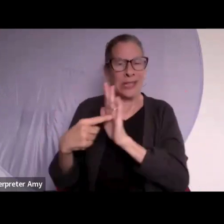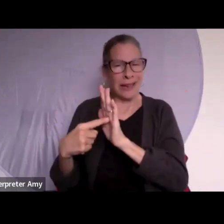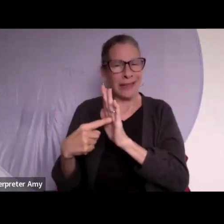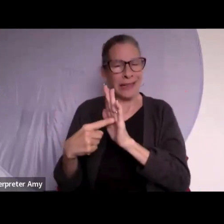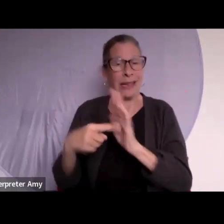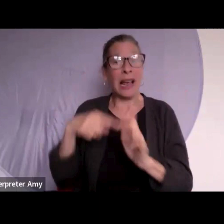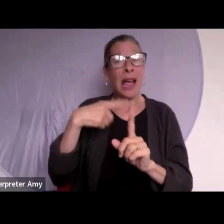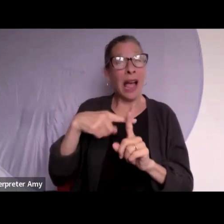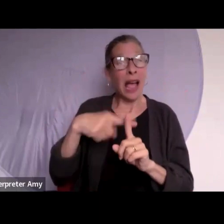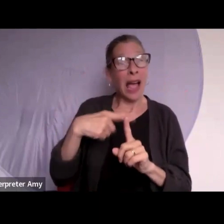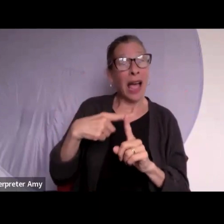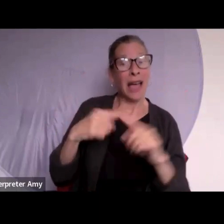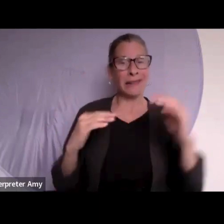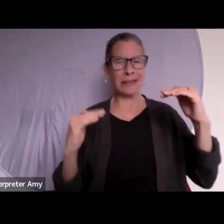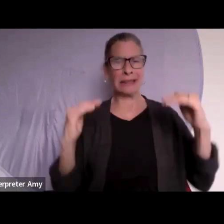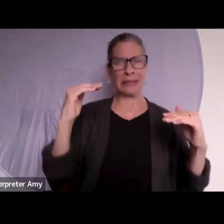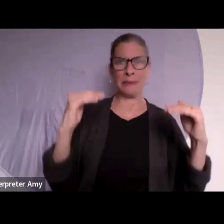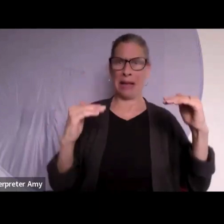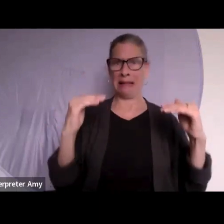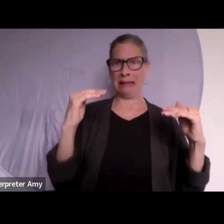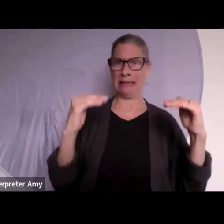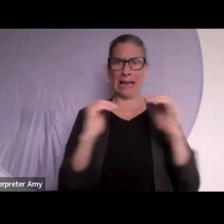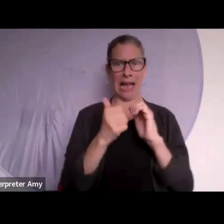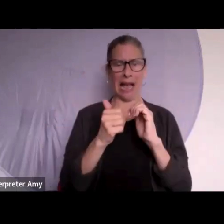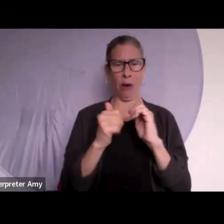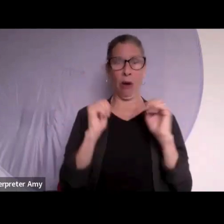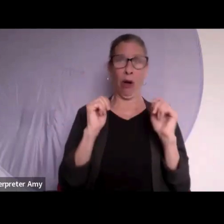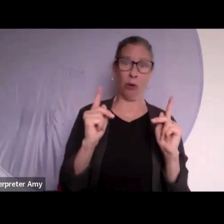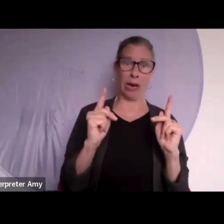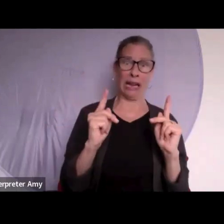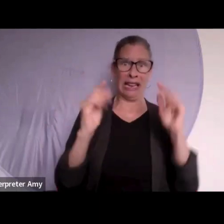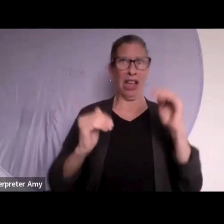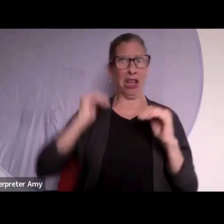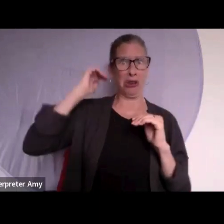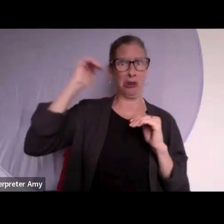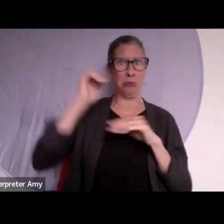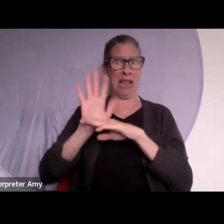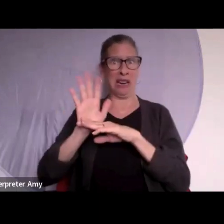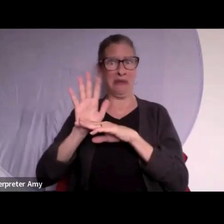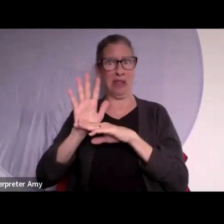bit of a balancing act of like, oh, you know what, we have too many films on one disability, we're going to have to cut that